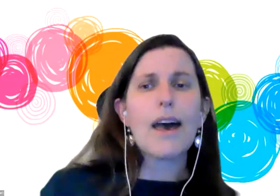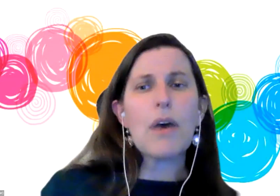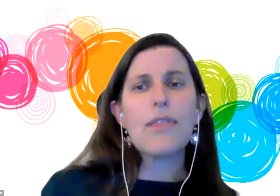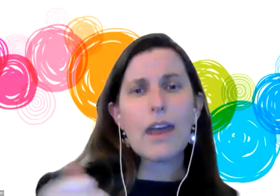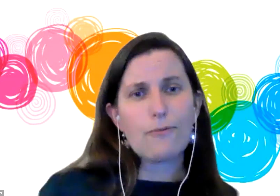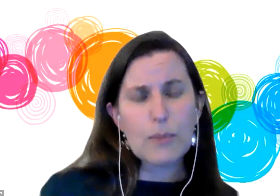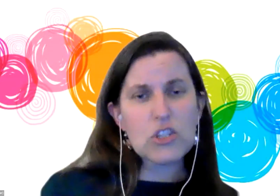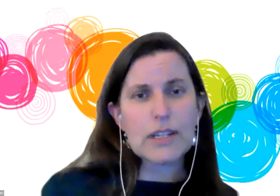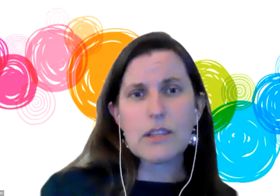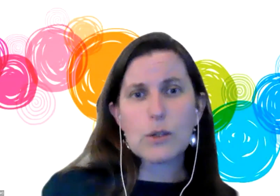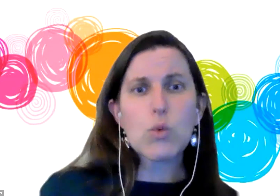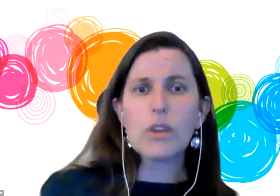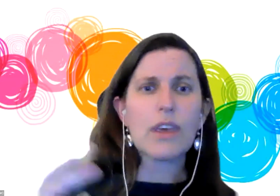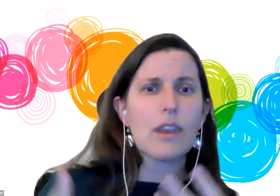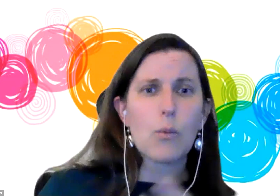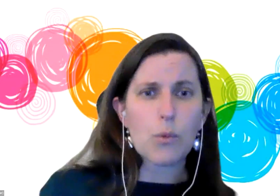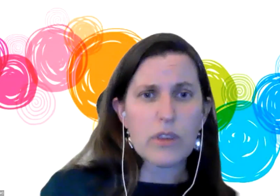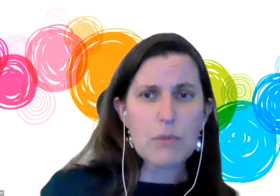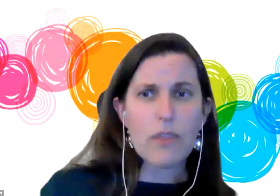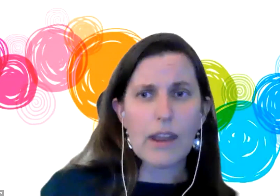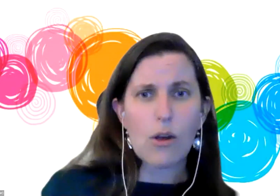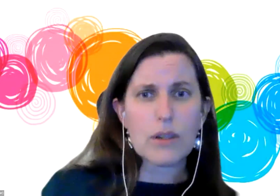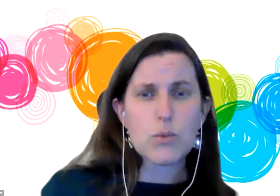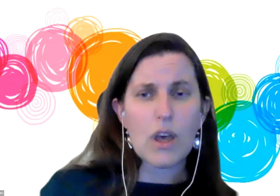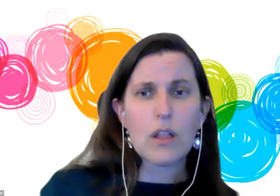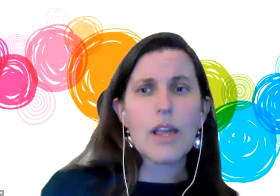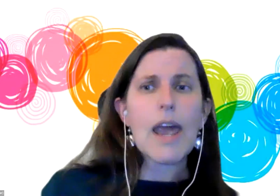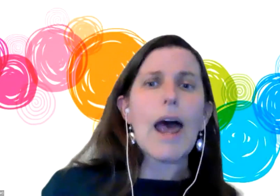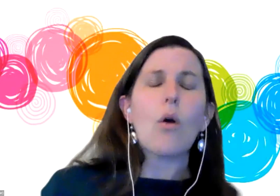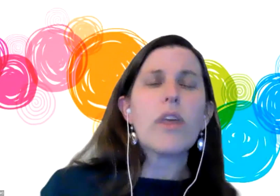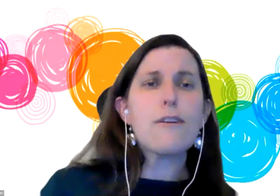organizations, start with disability receipts California and